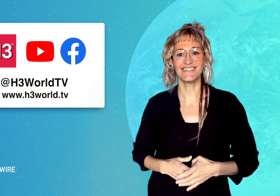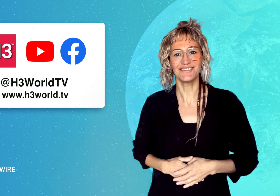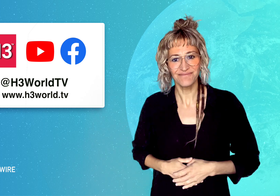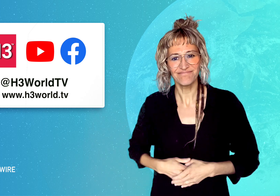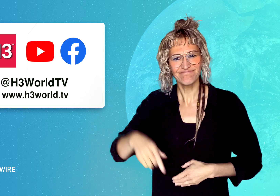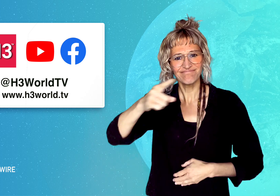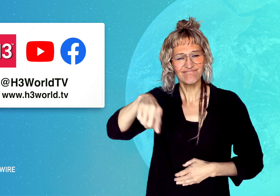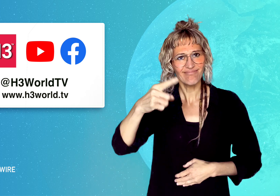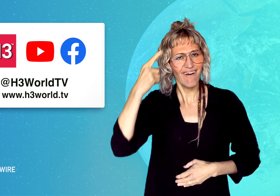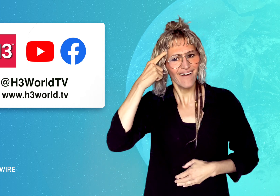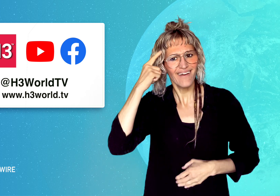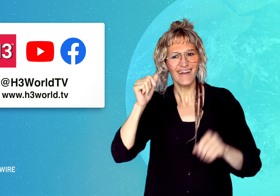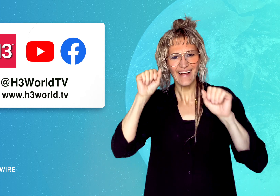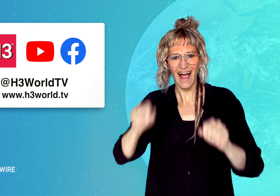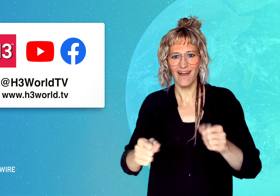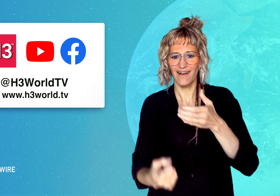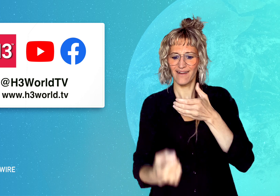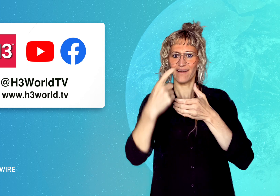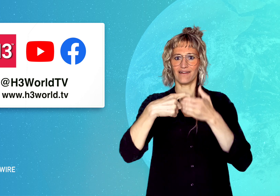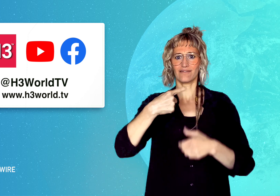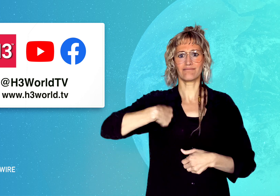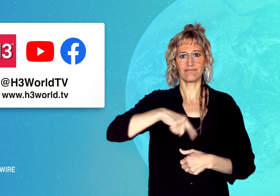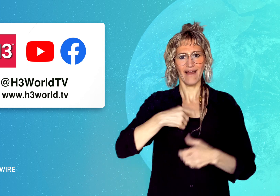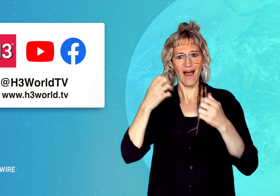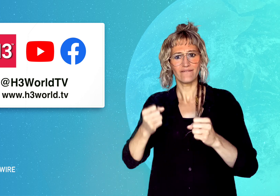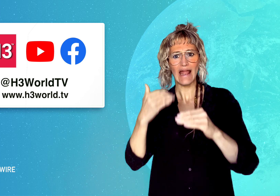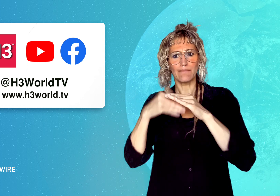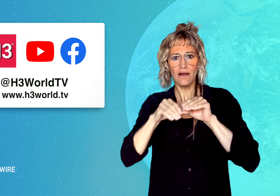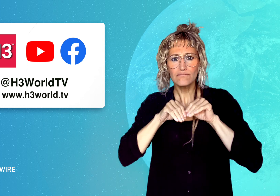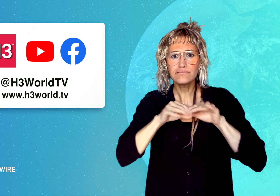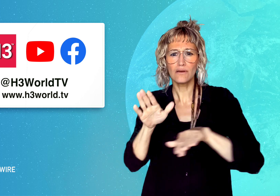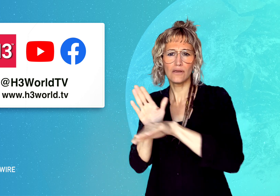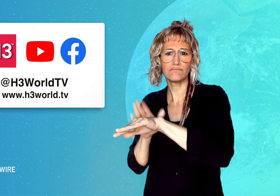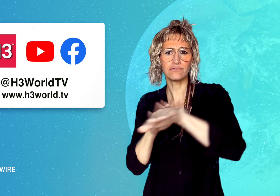Be sure to subscribe to our email newsletter